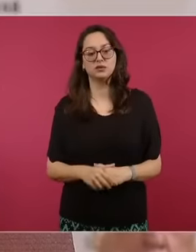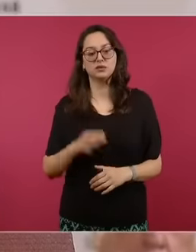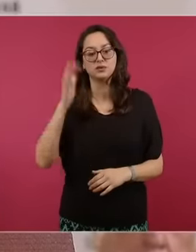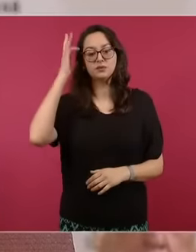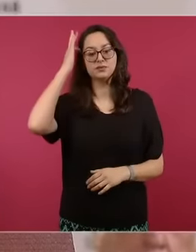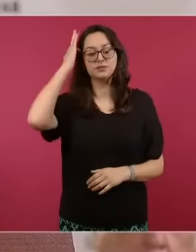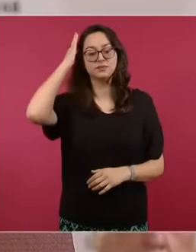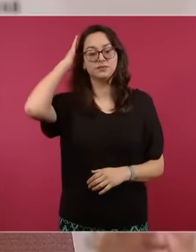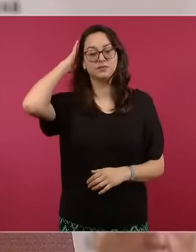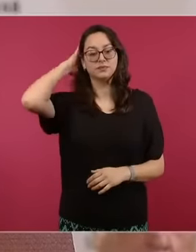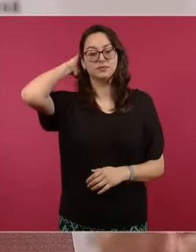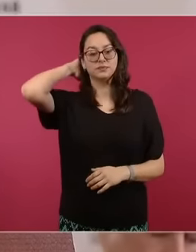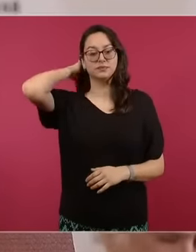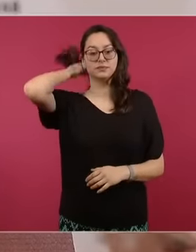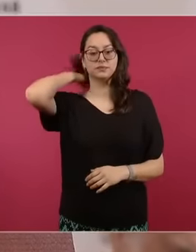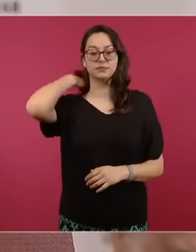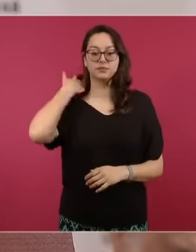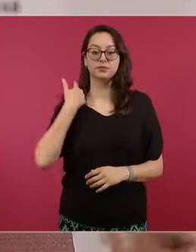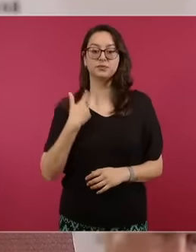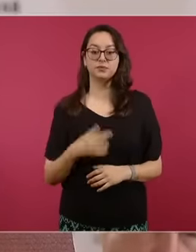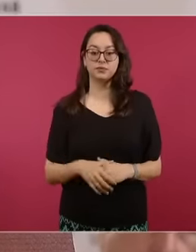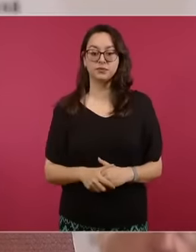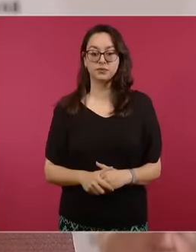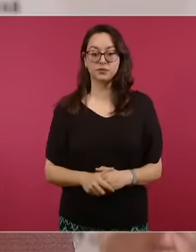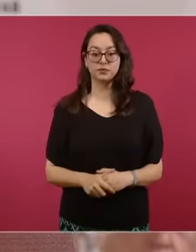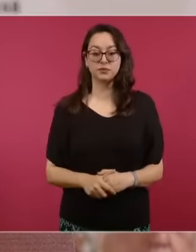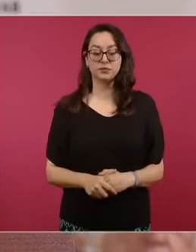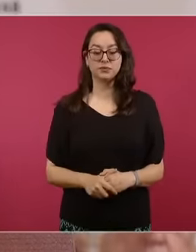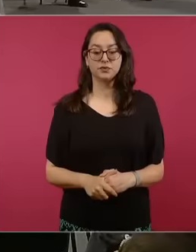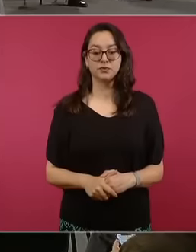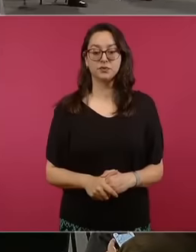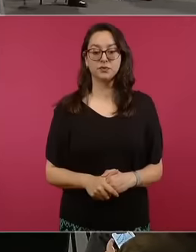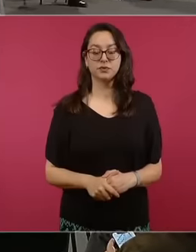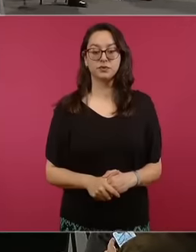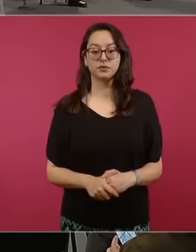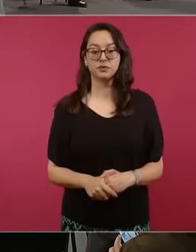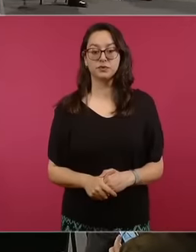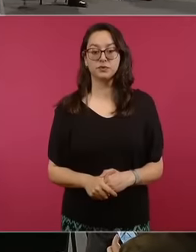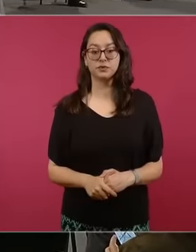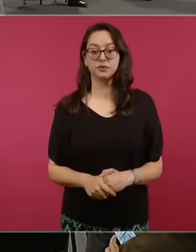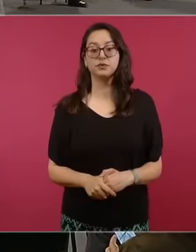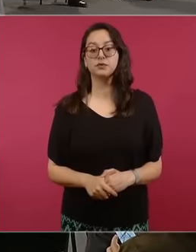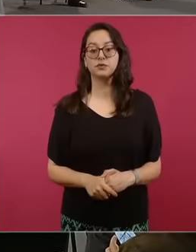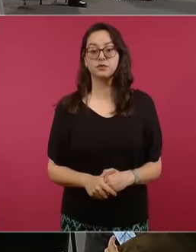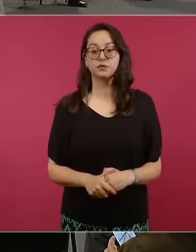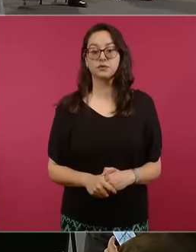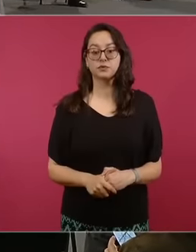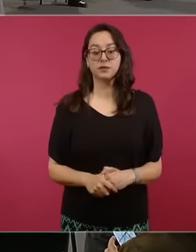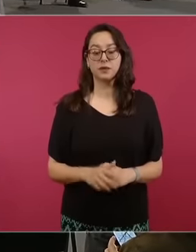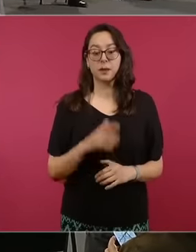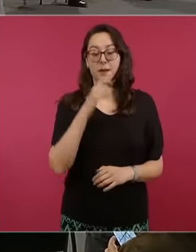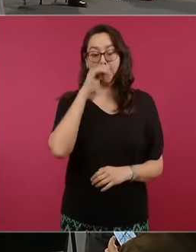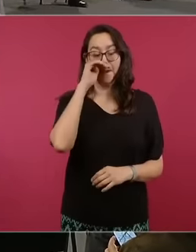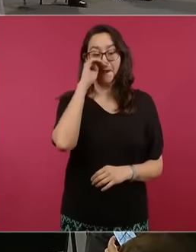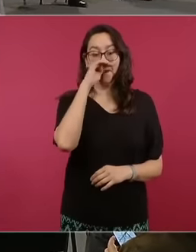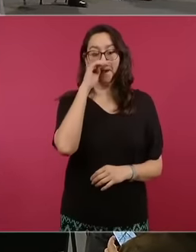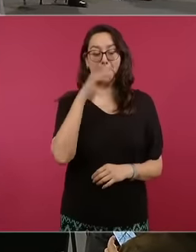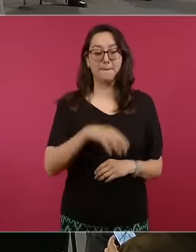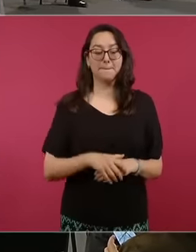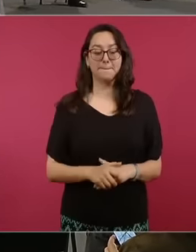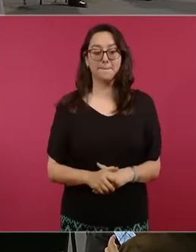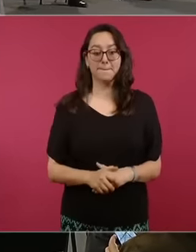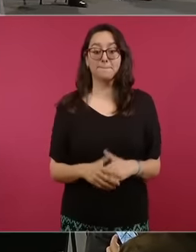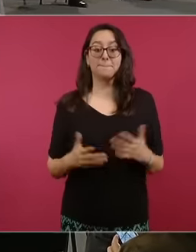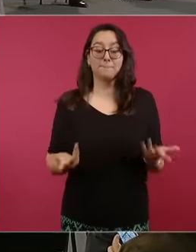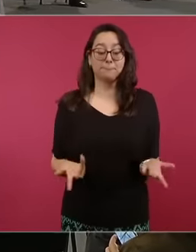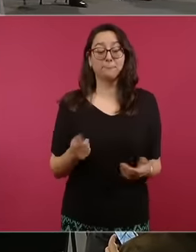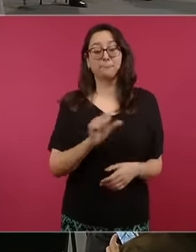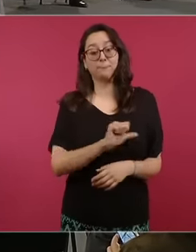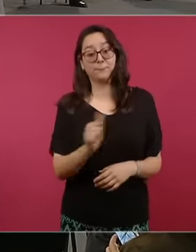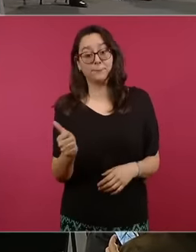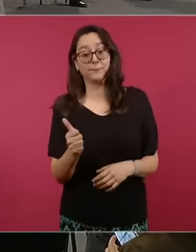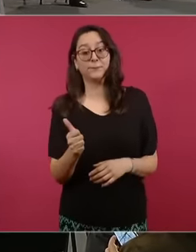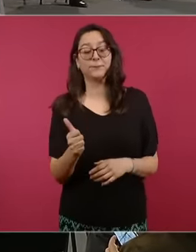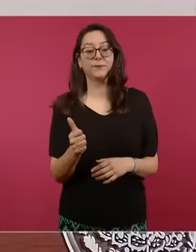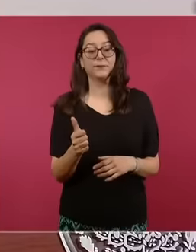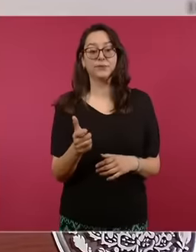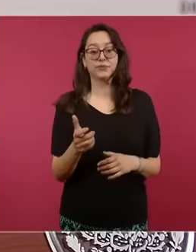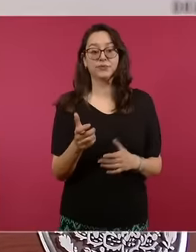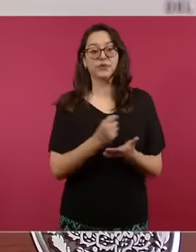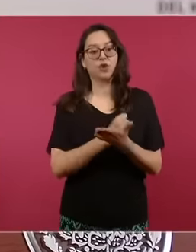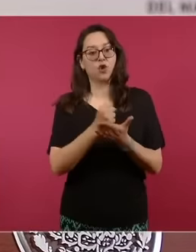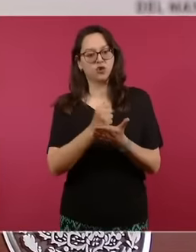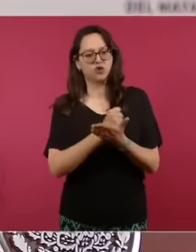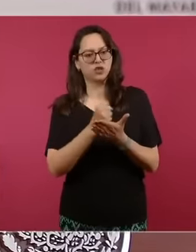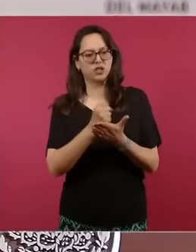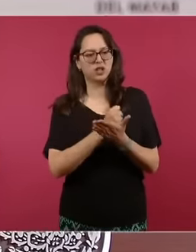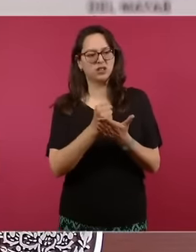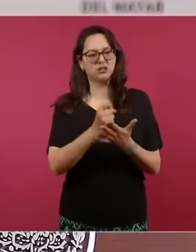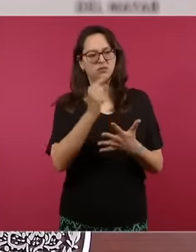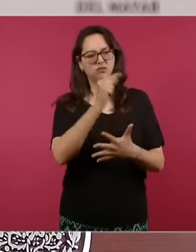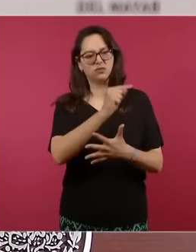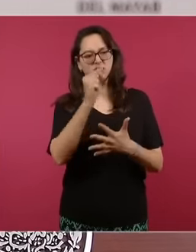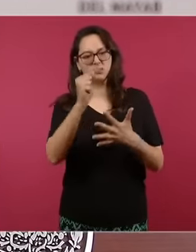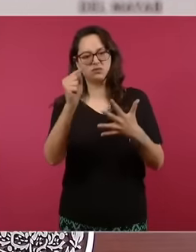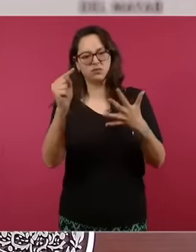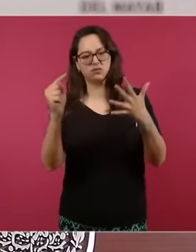so that it is clear well the other part what you say there are other credits I don't want Ah Now